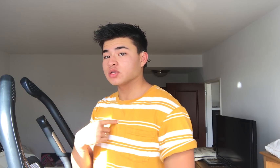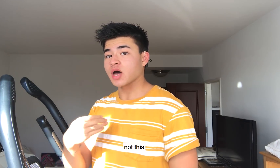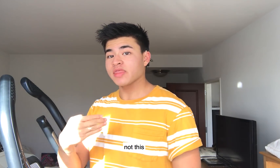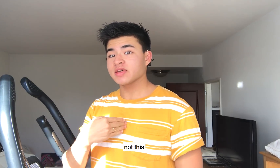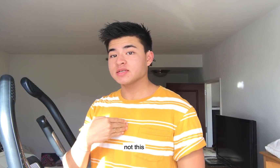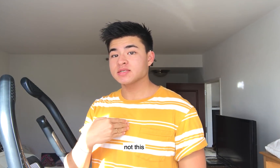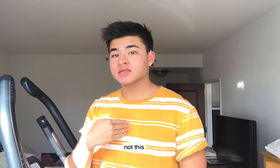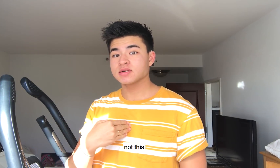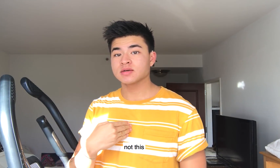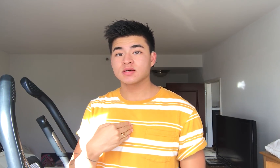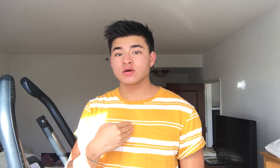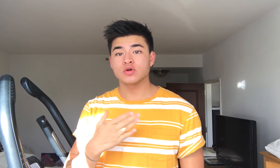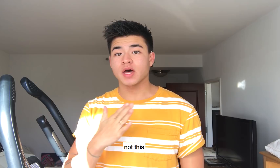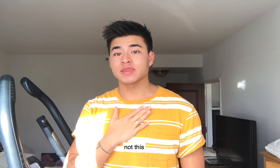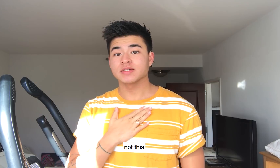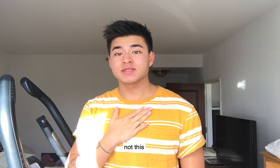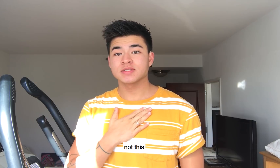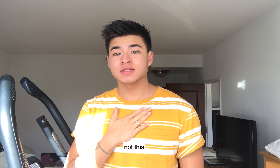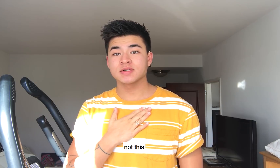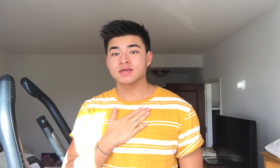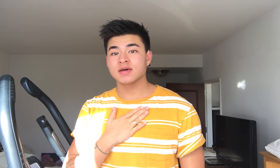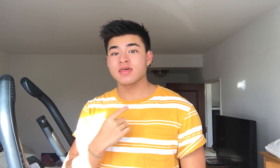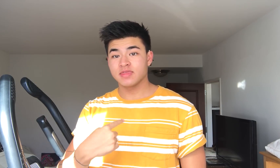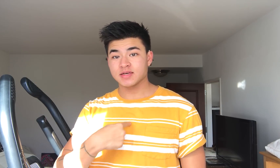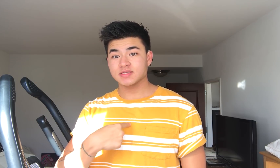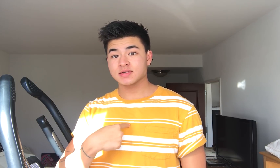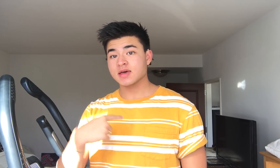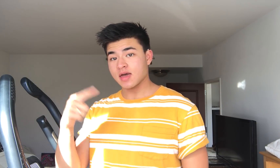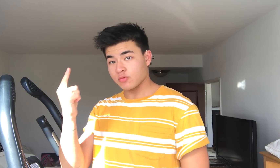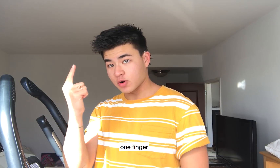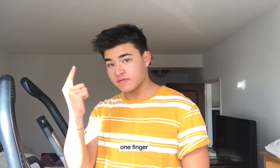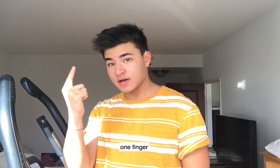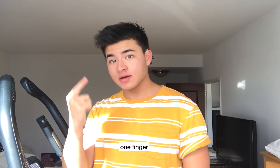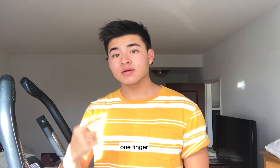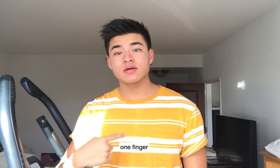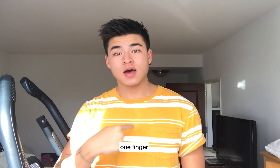Not this not this this one finger I